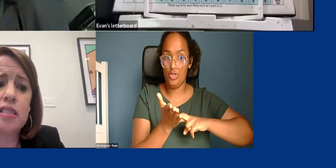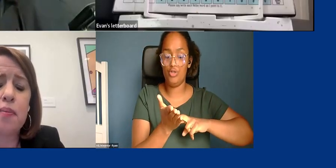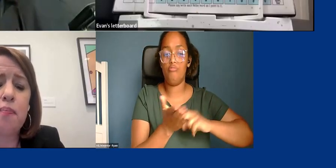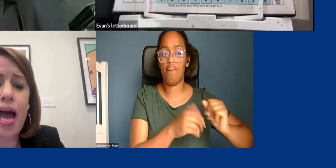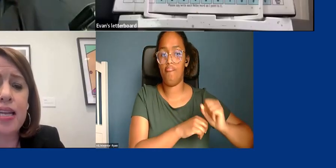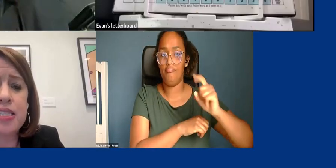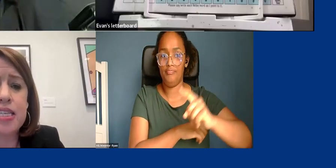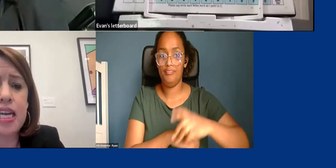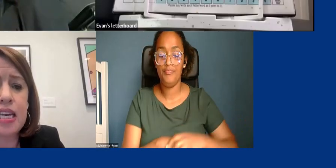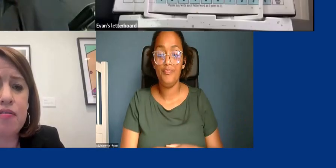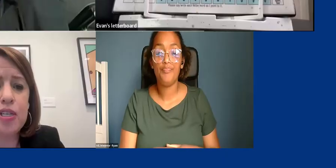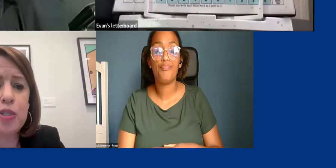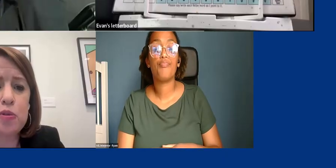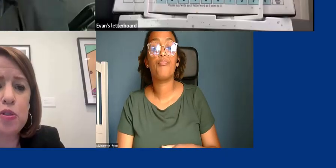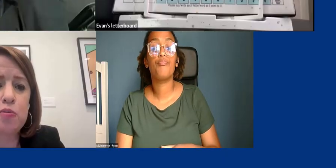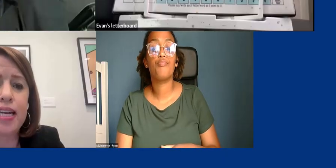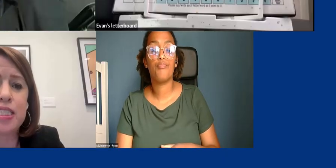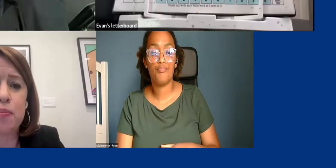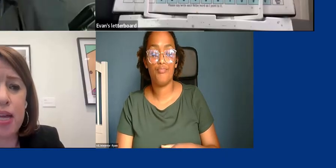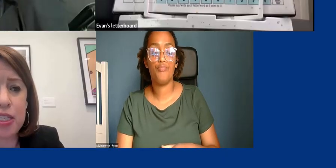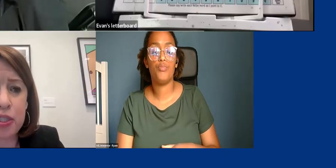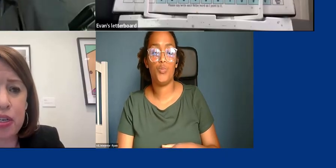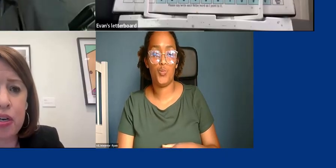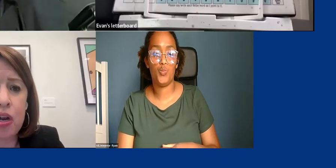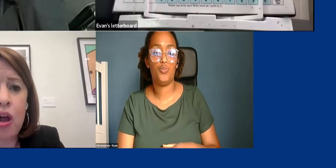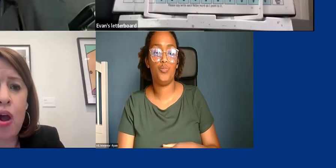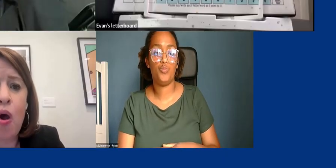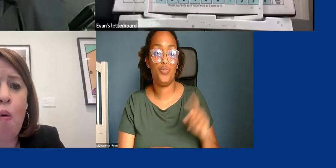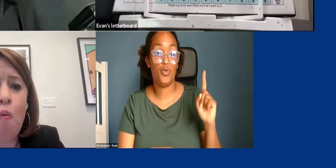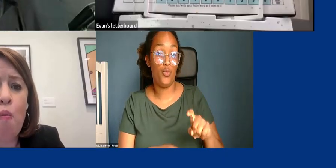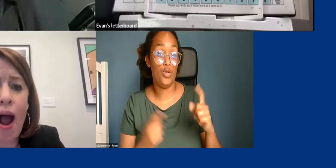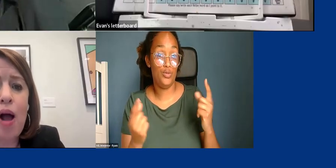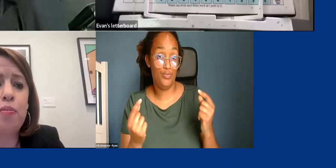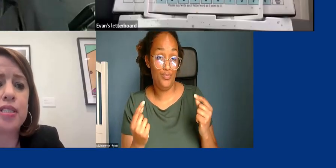to balance an individual's right to pleasure while